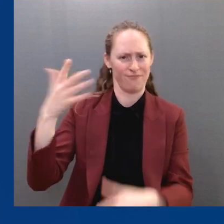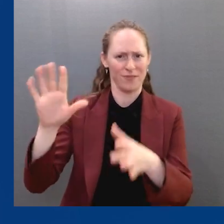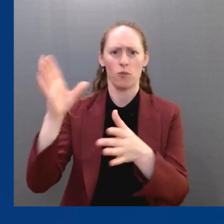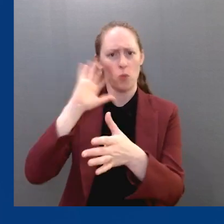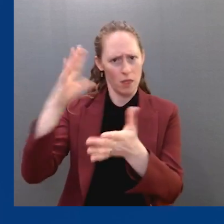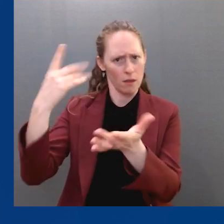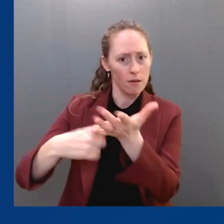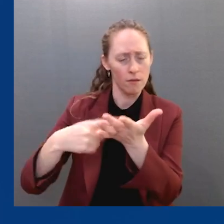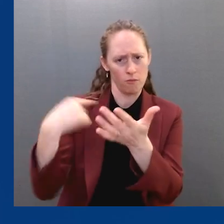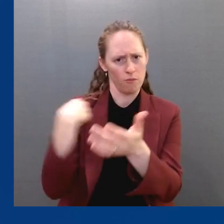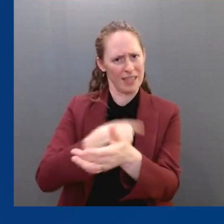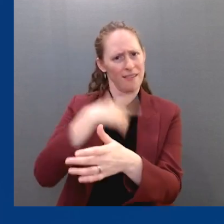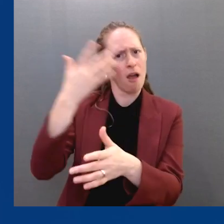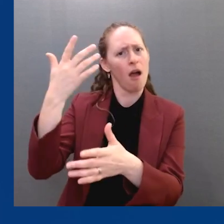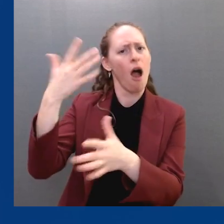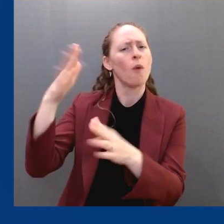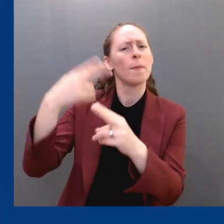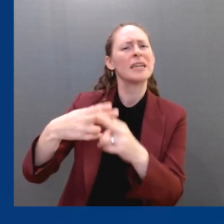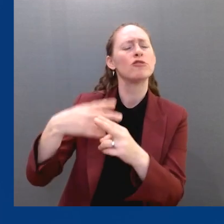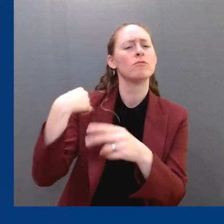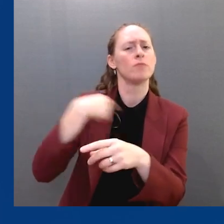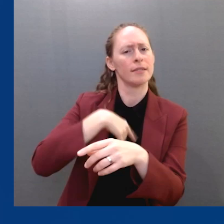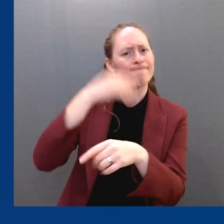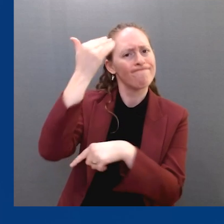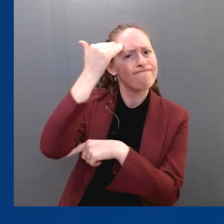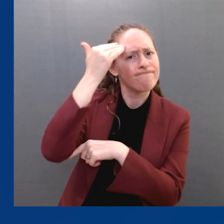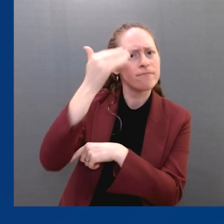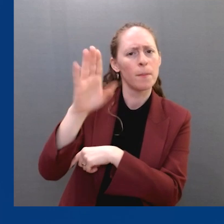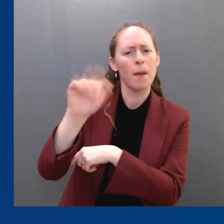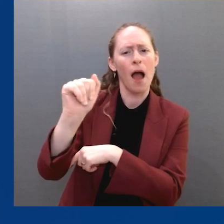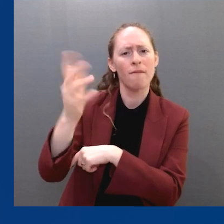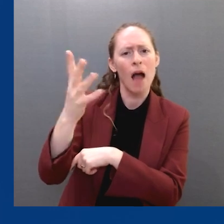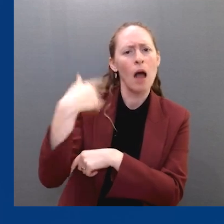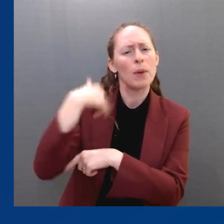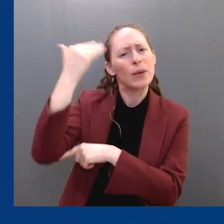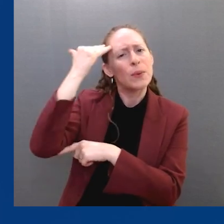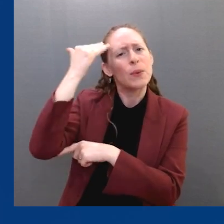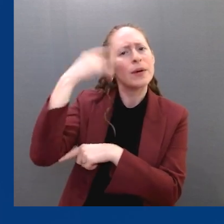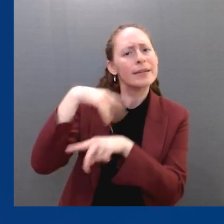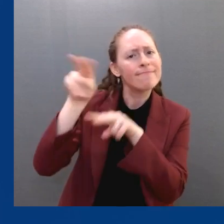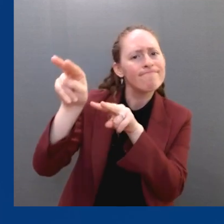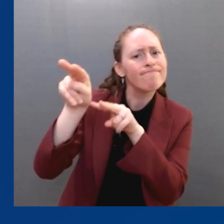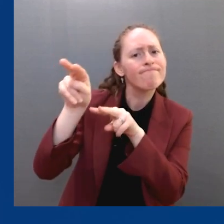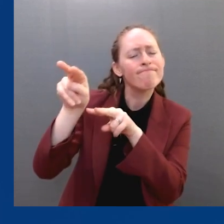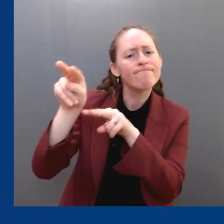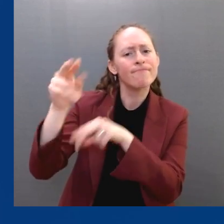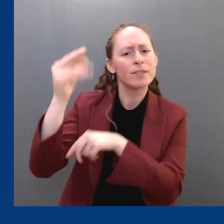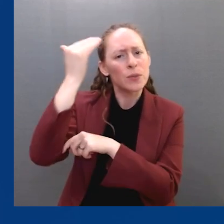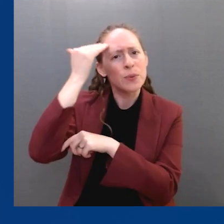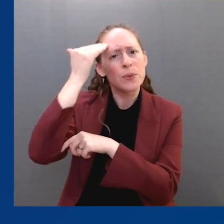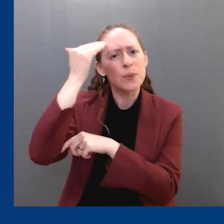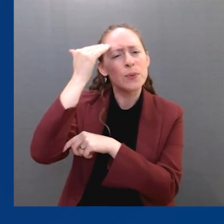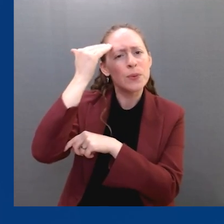these kinds of sub variants were always a possibility. We have been watching this virus evolve rapidly.